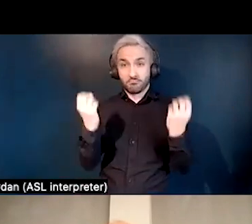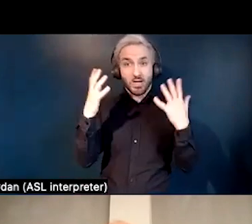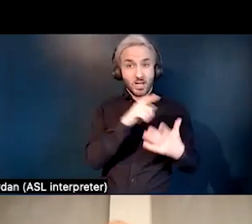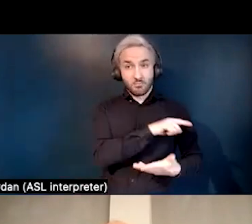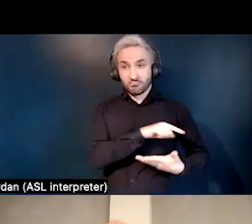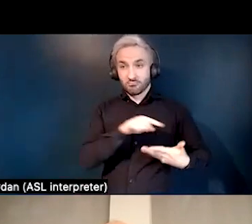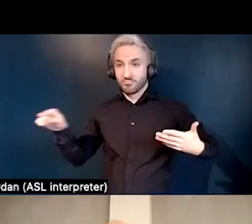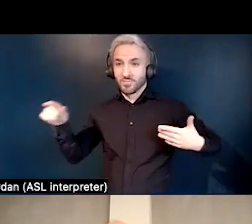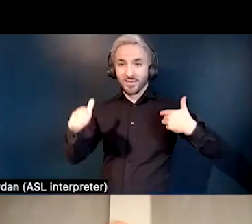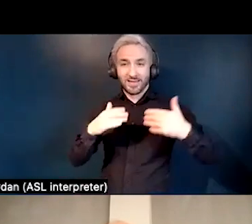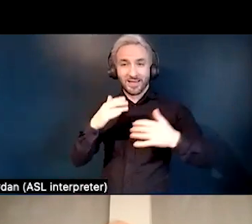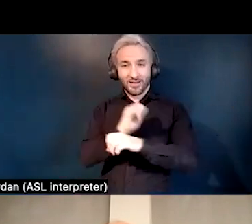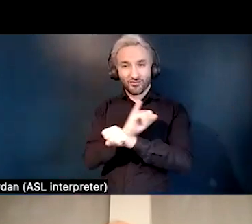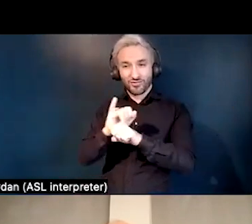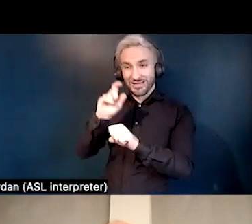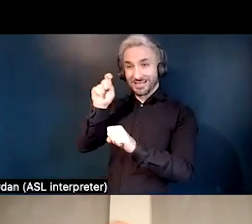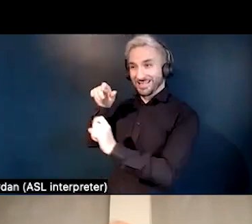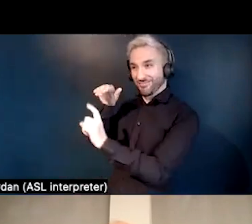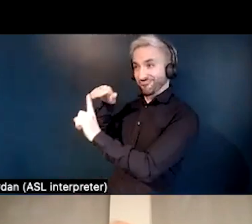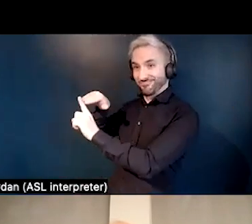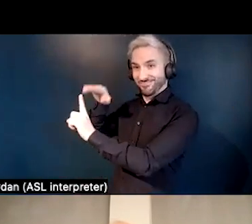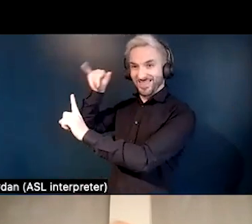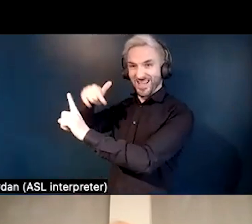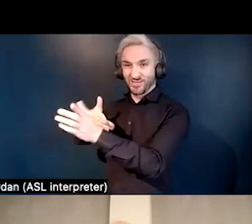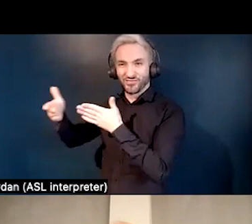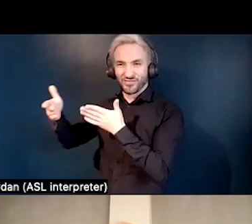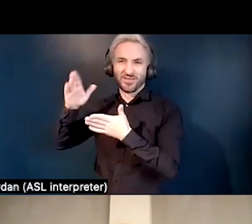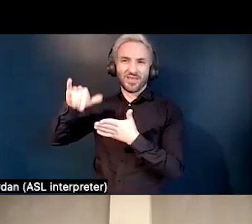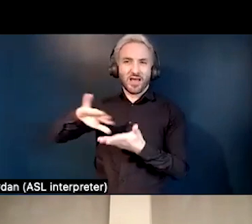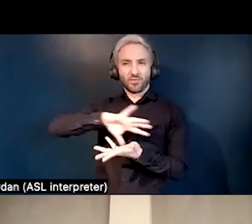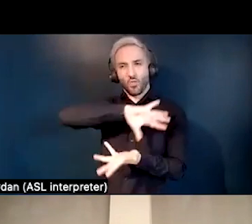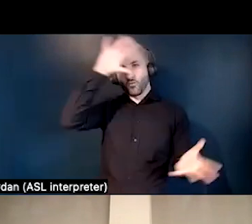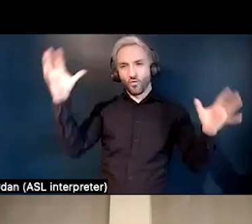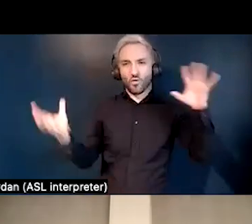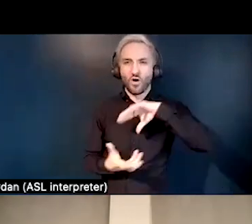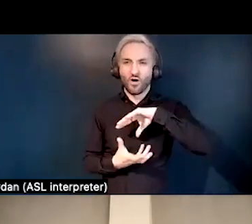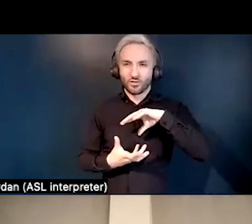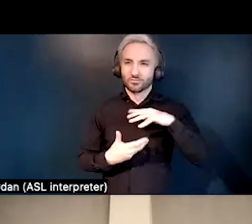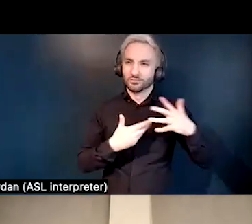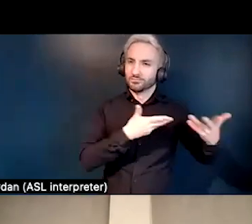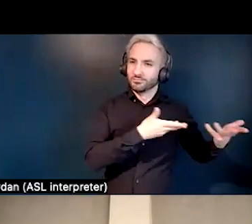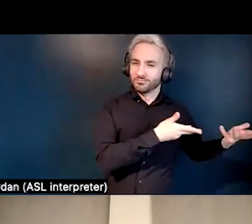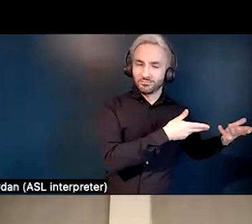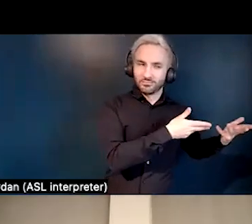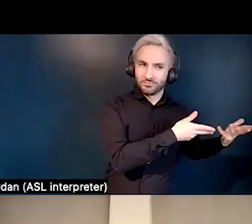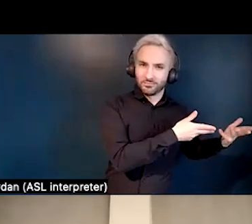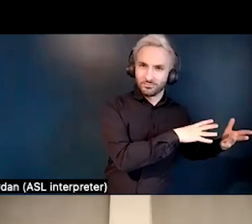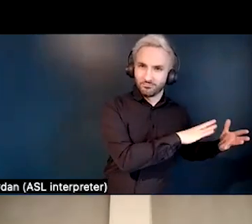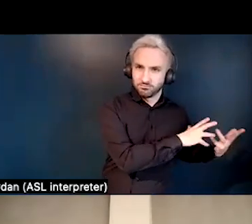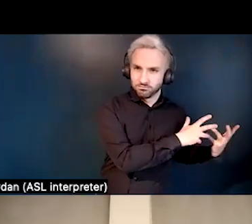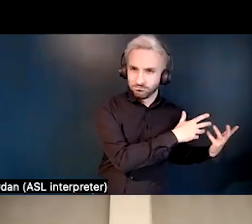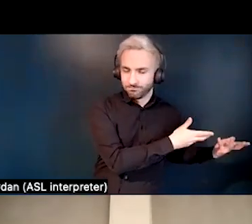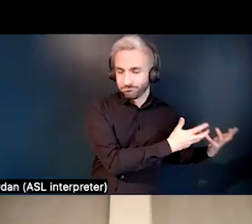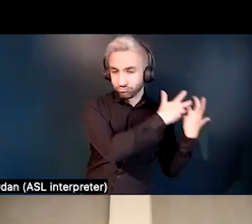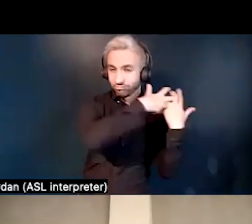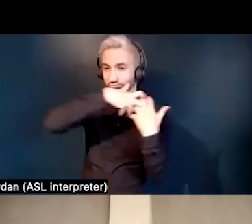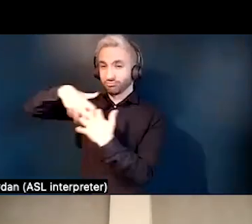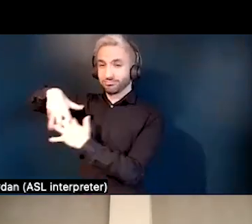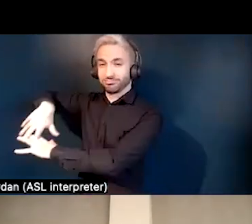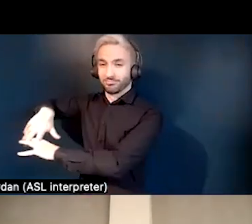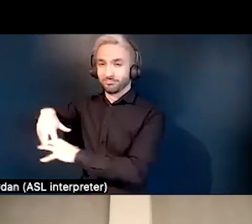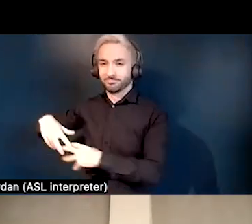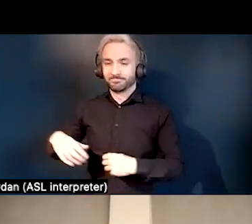also a critical part of our overall supply chain. It's useful to note that the roles and structures